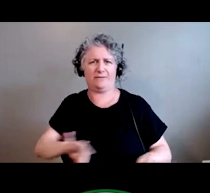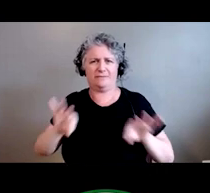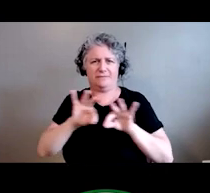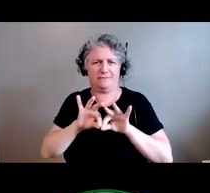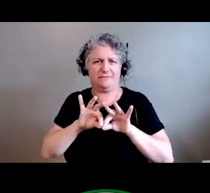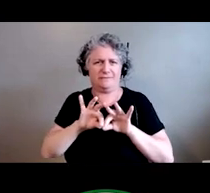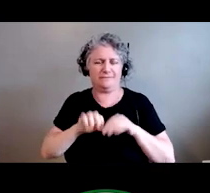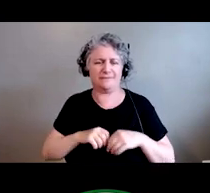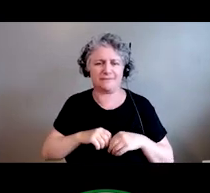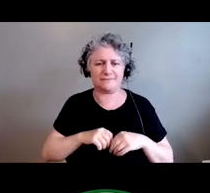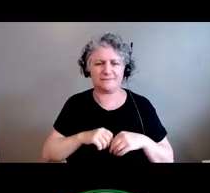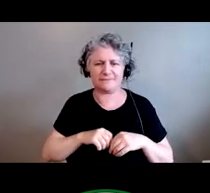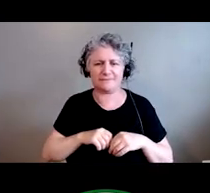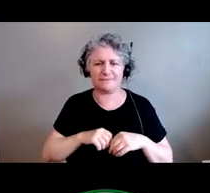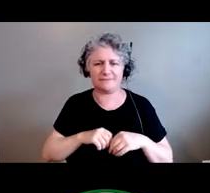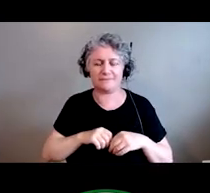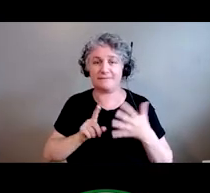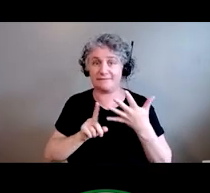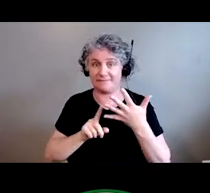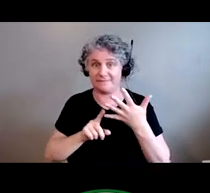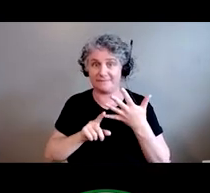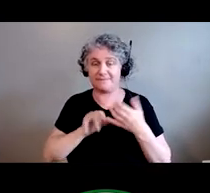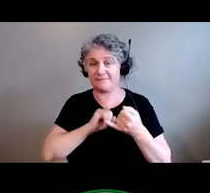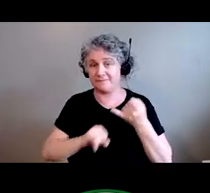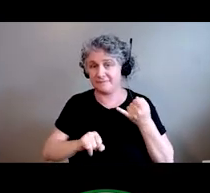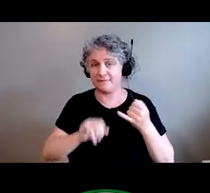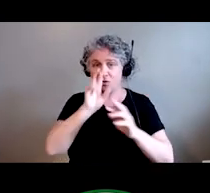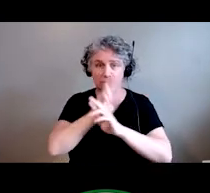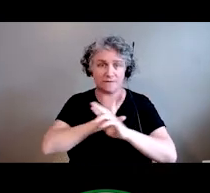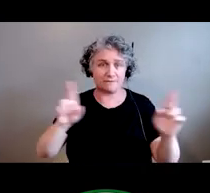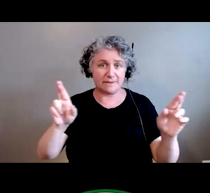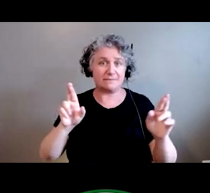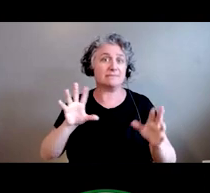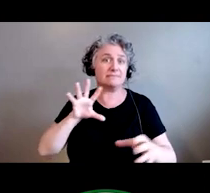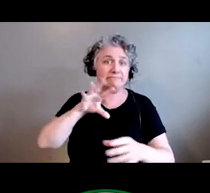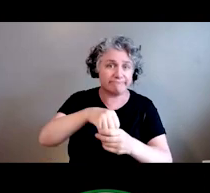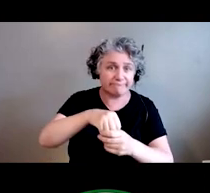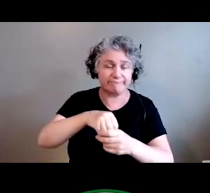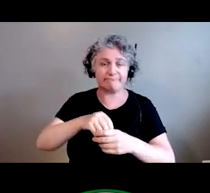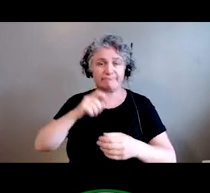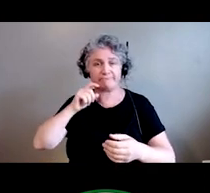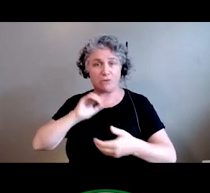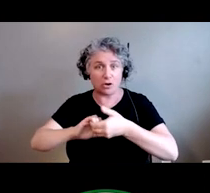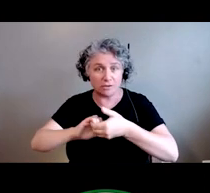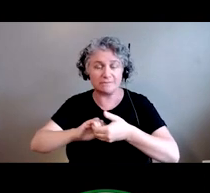of the constraints that all partners may face, regardless of where they're coming from.